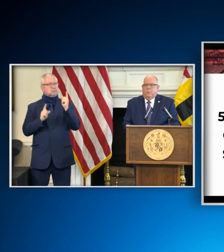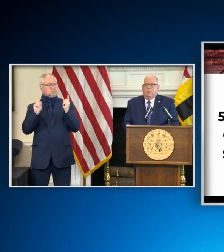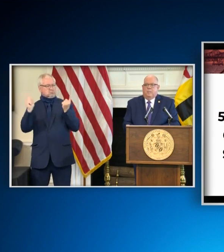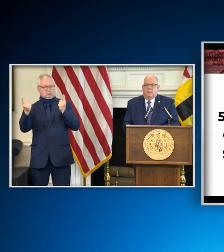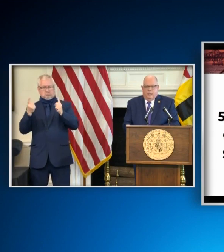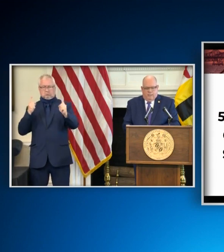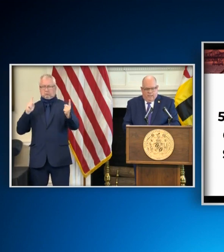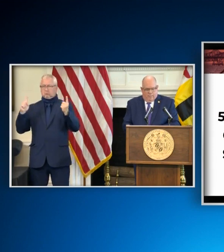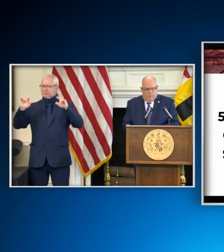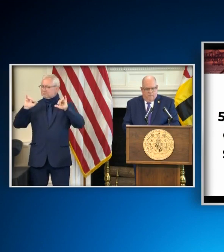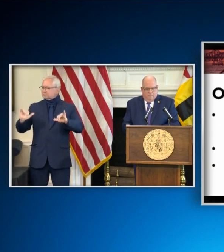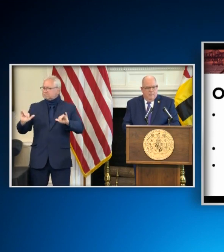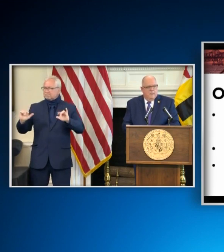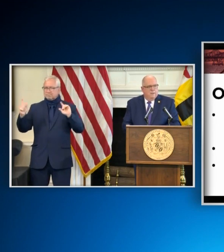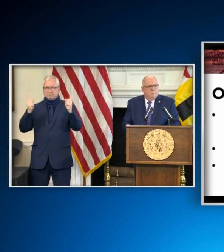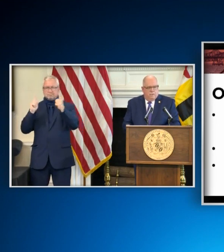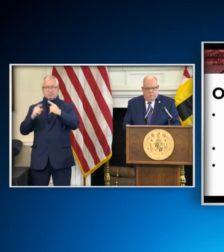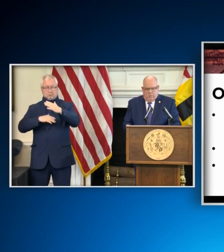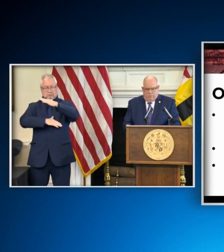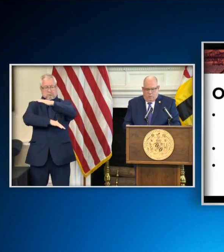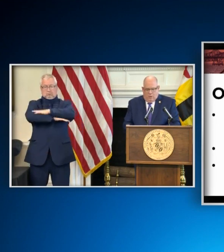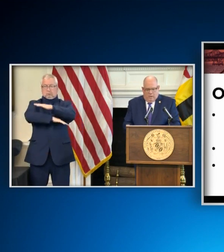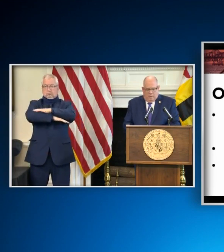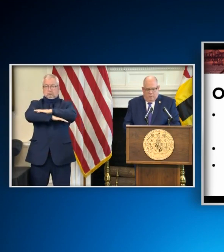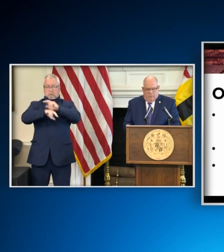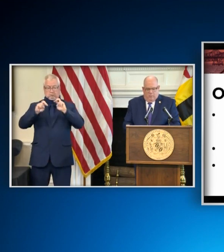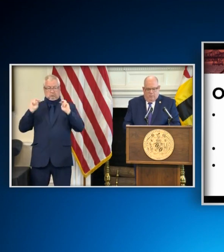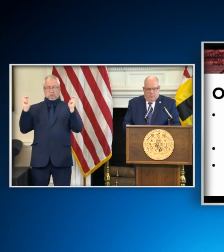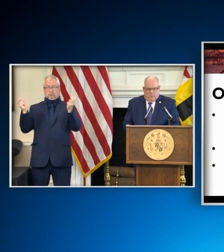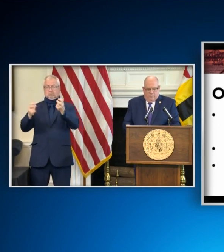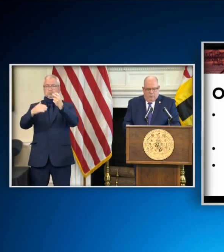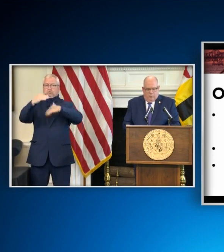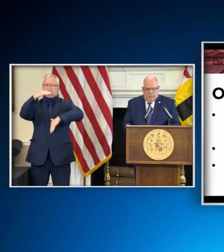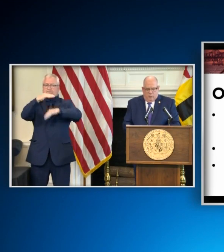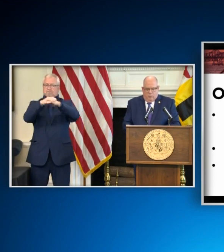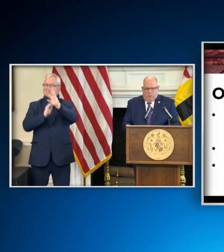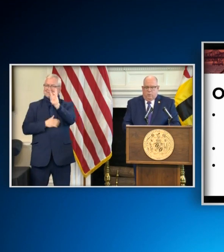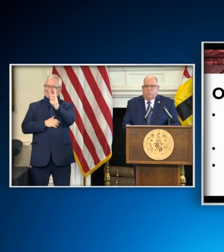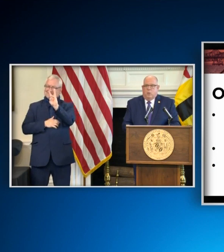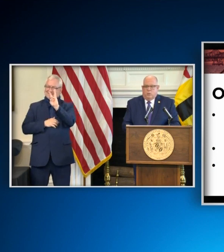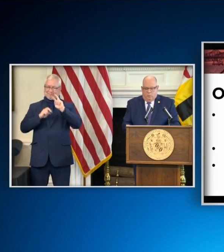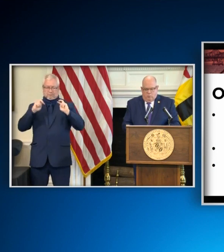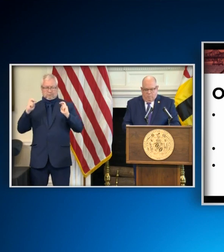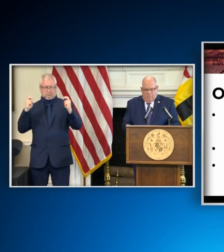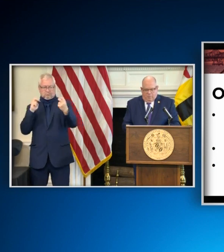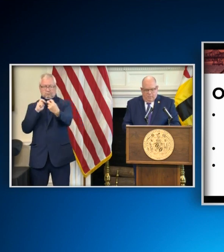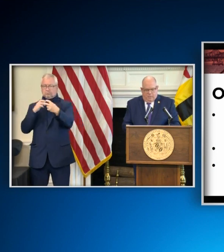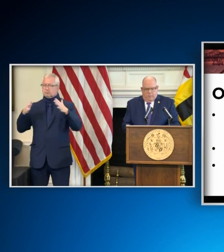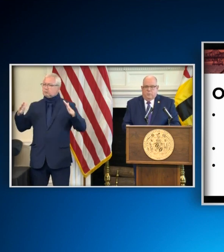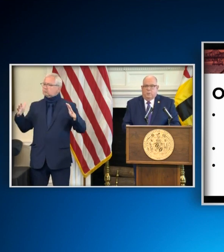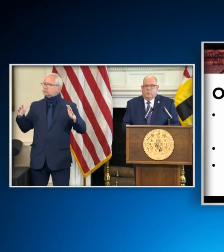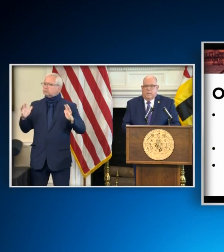RESTAURANT PATRONS MUST BE APPROPRIATELY DISTANCED, WITH NOWHERE THAN SIX PEOPLE SEATED AT A TABLE.